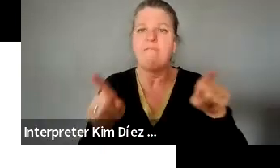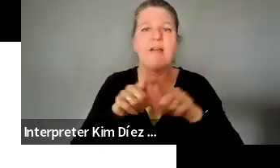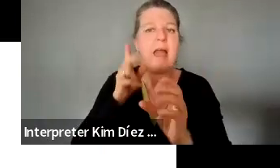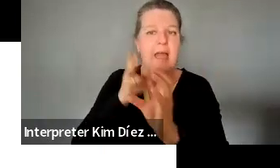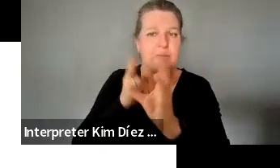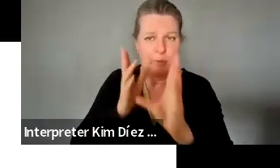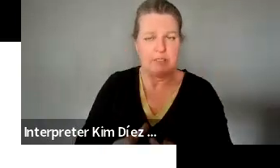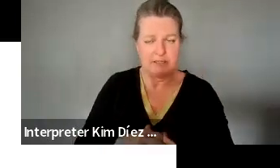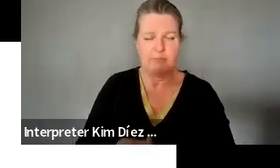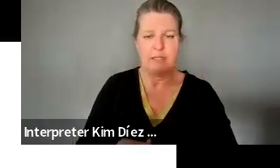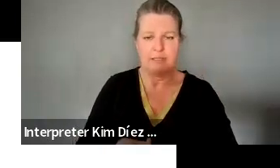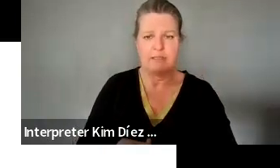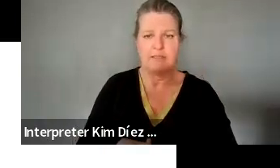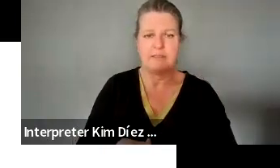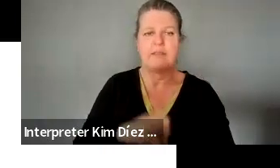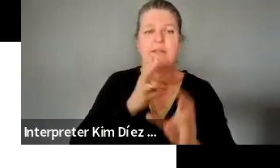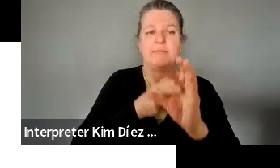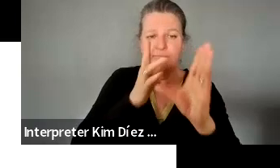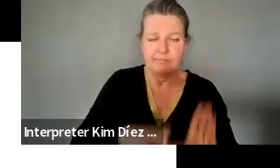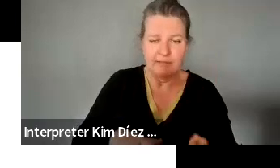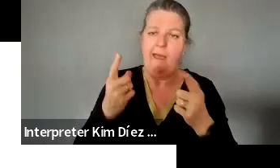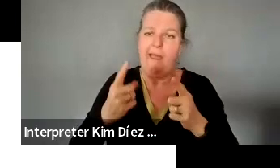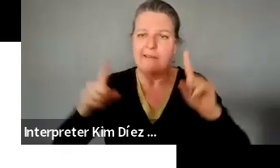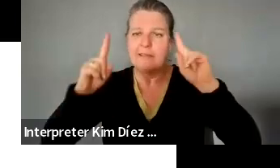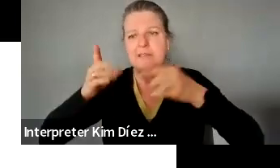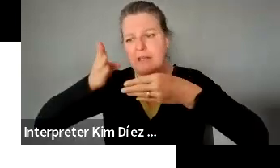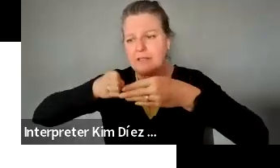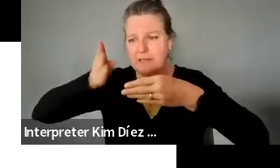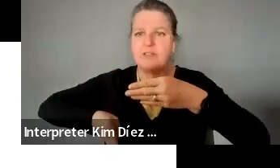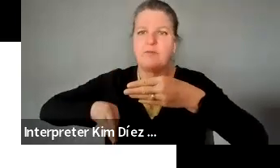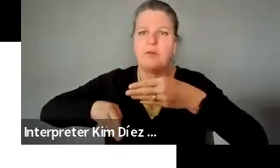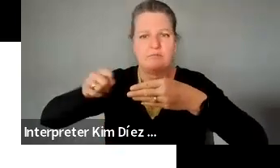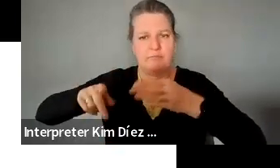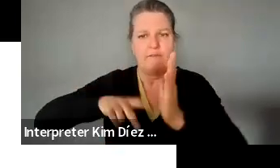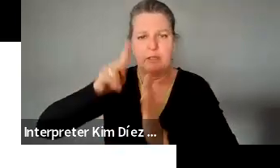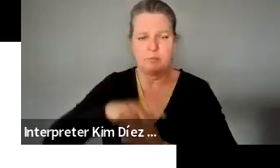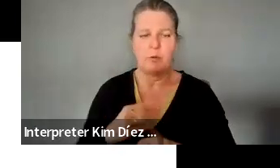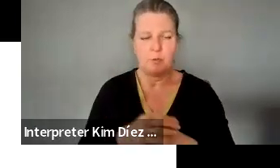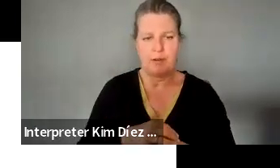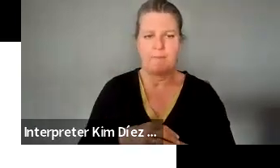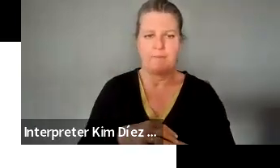as participants and successful completers of the program. And to that in one moment,